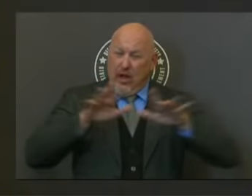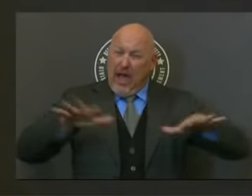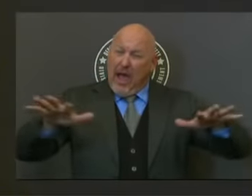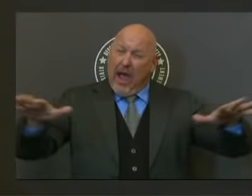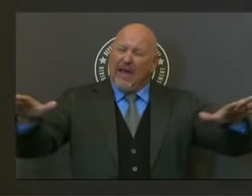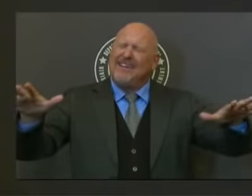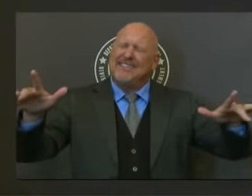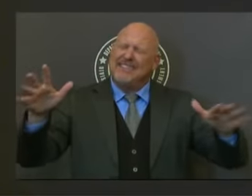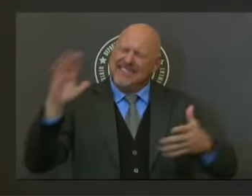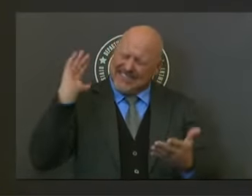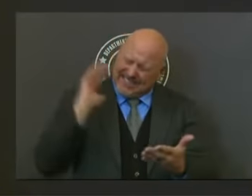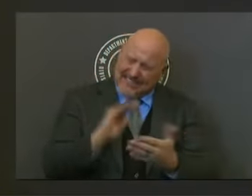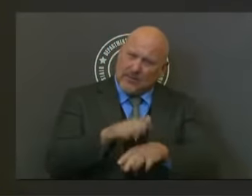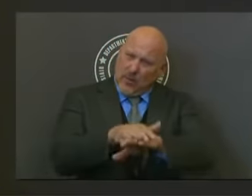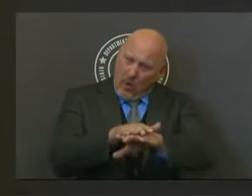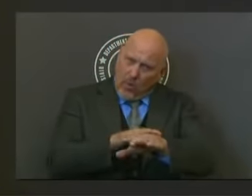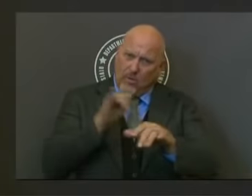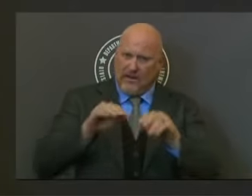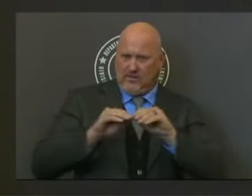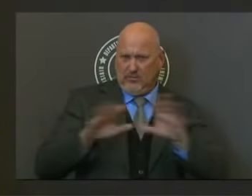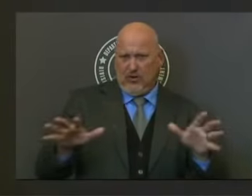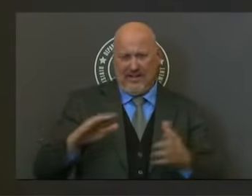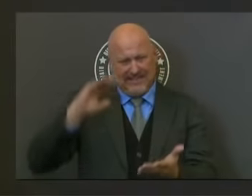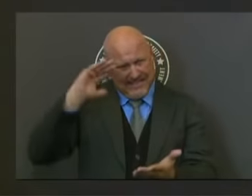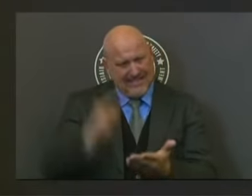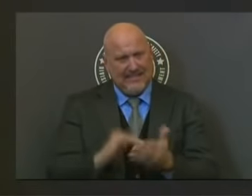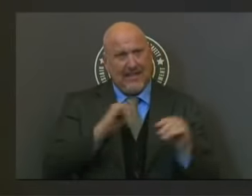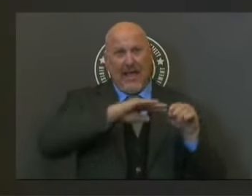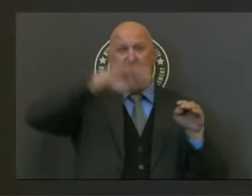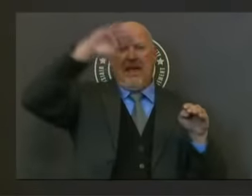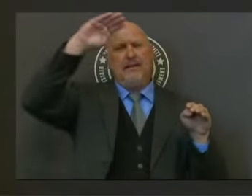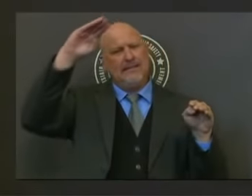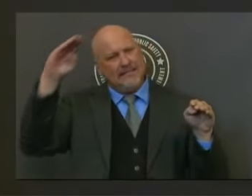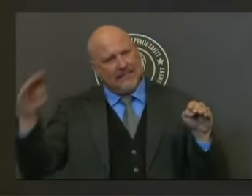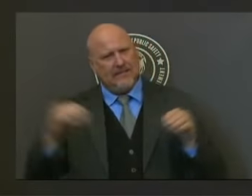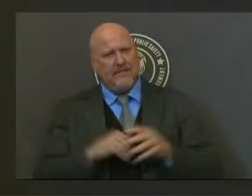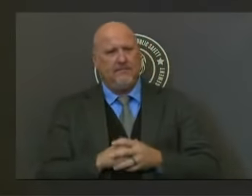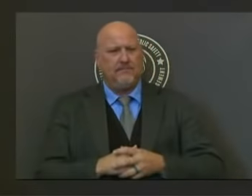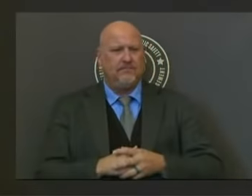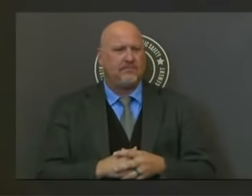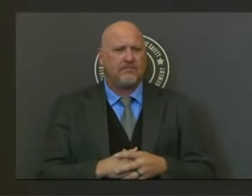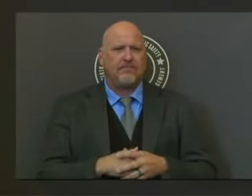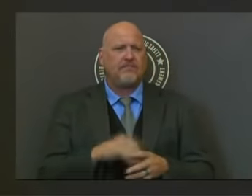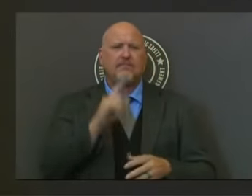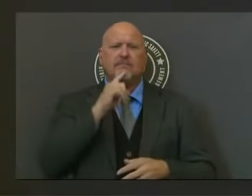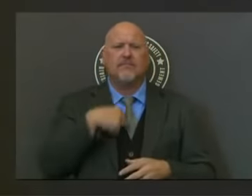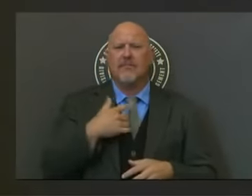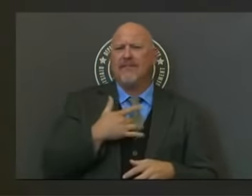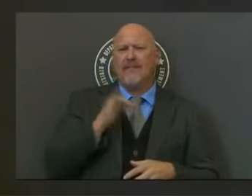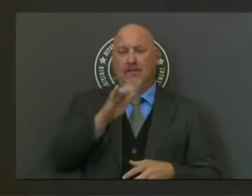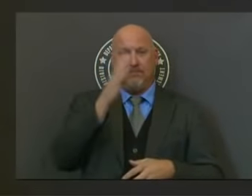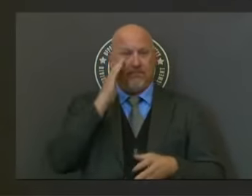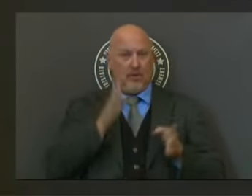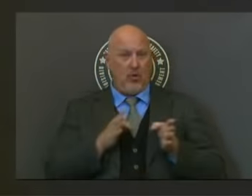you know we have actions on the roles women our traffic you know